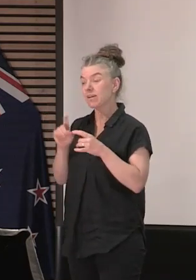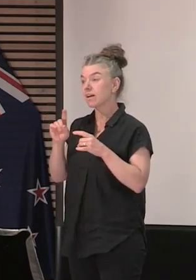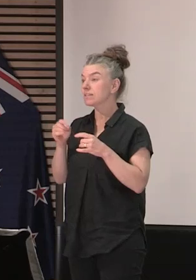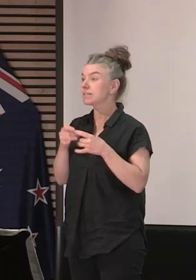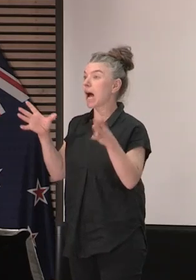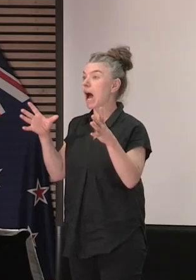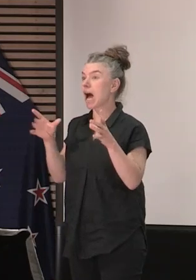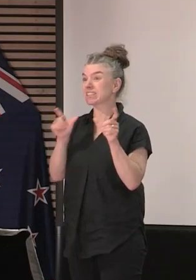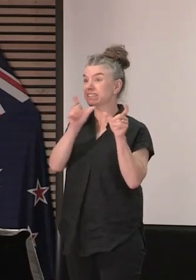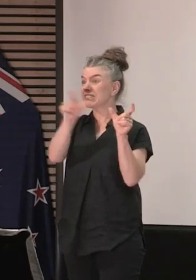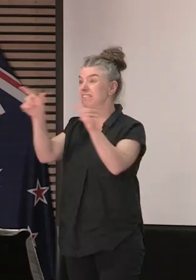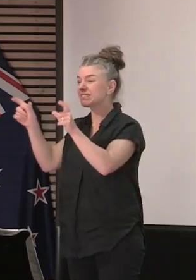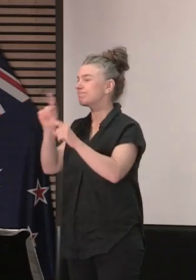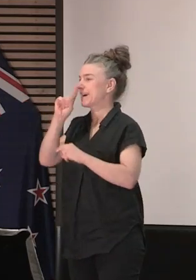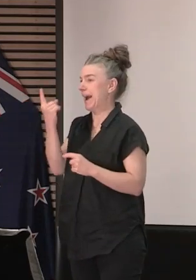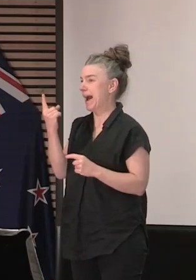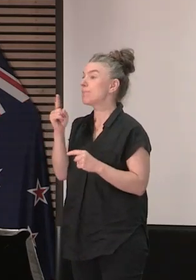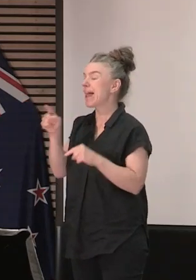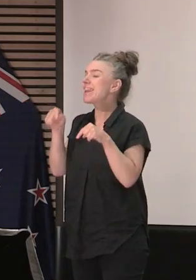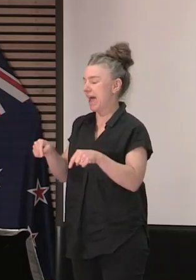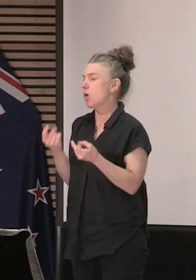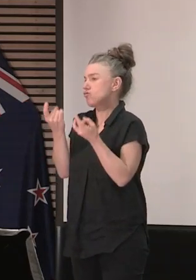But wecan, and are, doing it now.